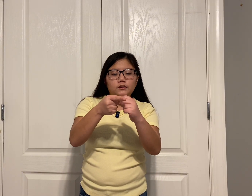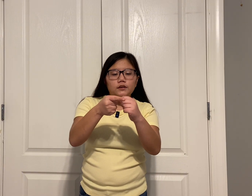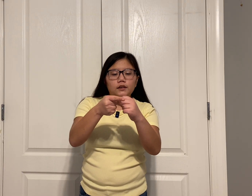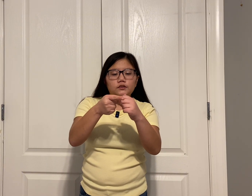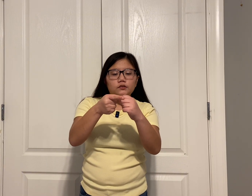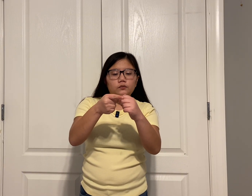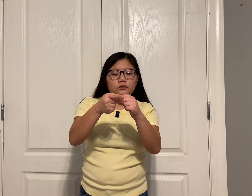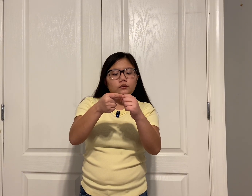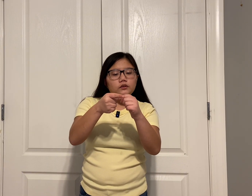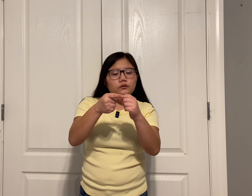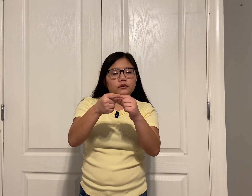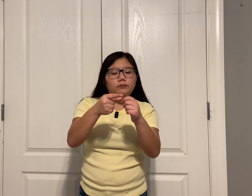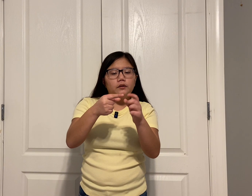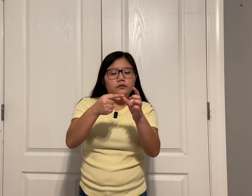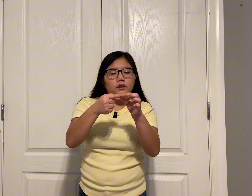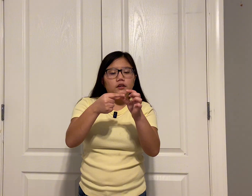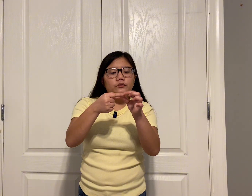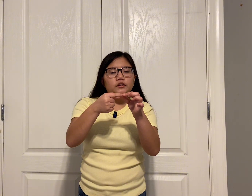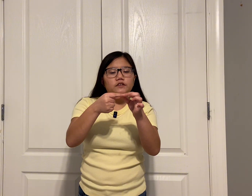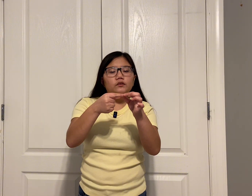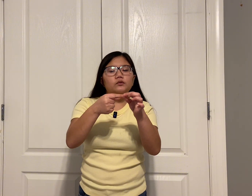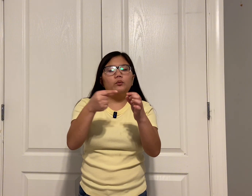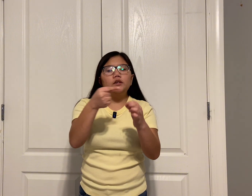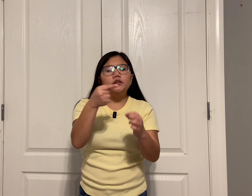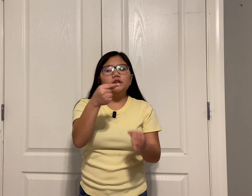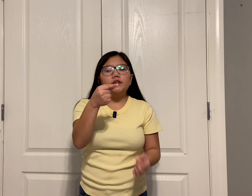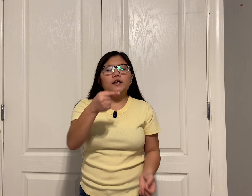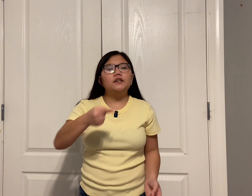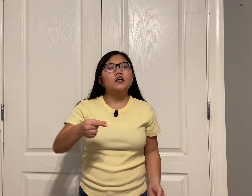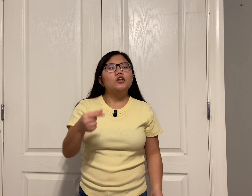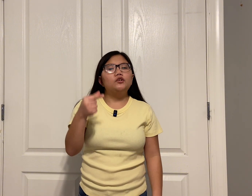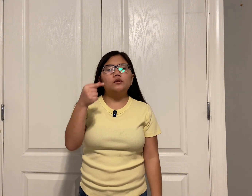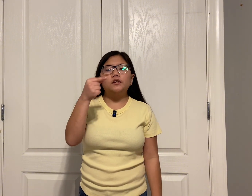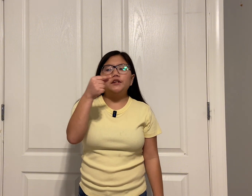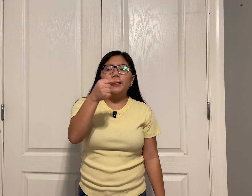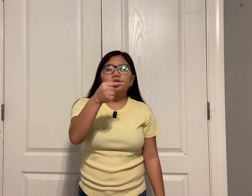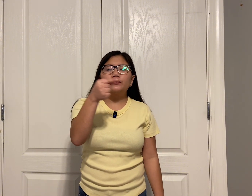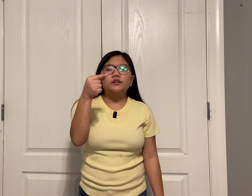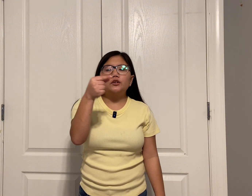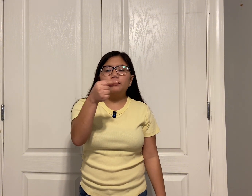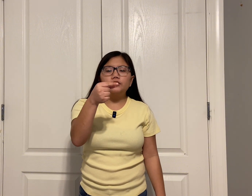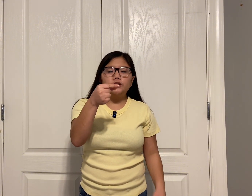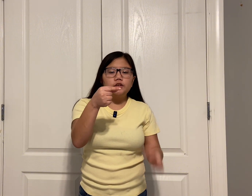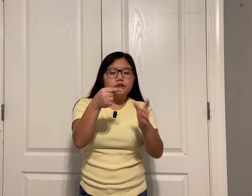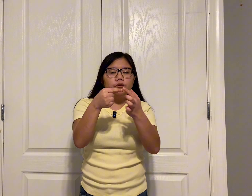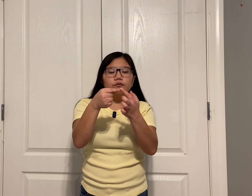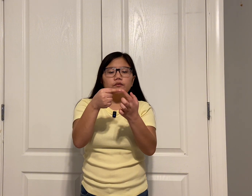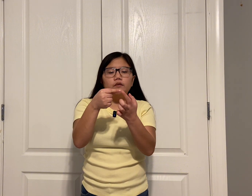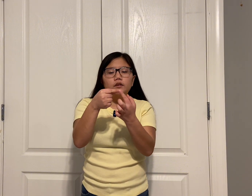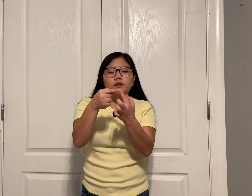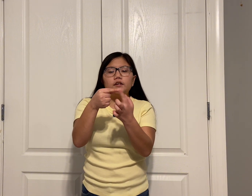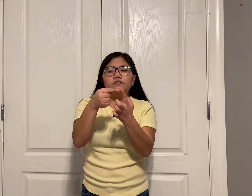so that only you can see your thumbnail and then your index finger is pointing to the side so that the air or the other person can see your index finger nail.